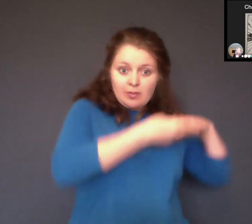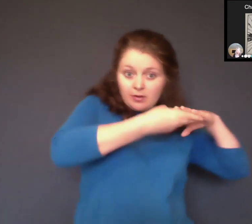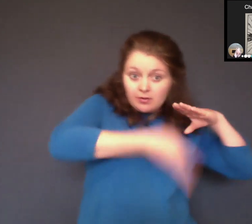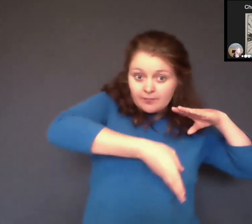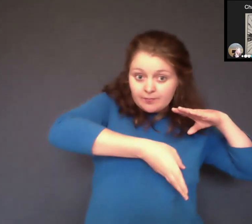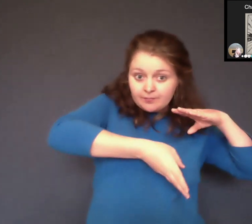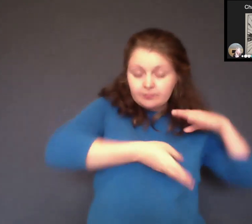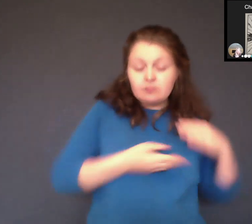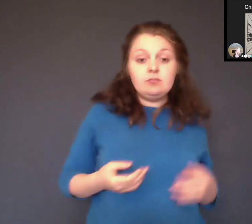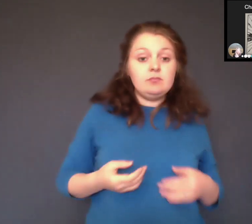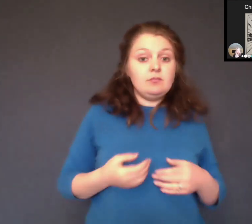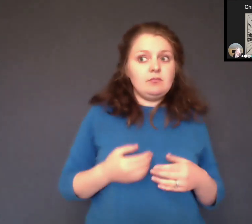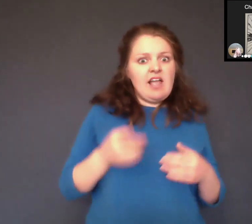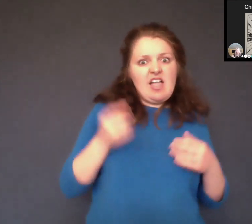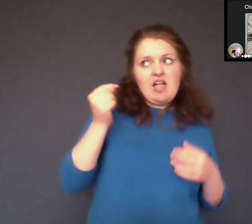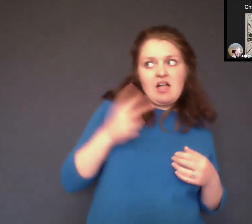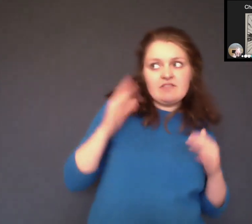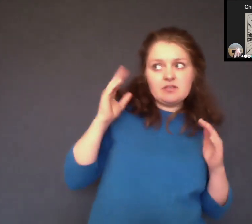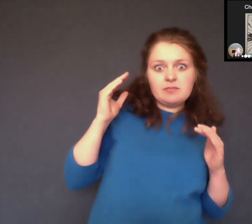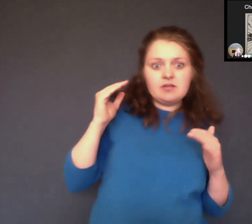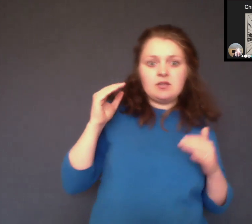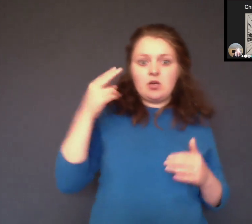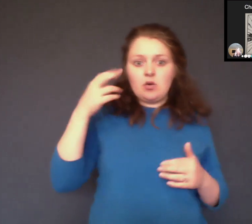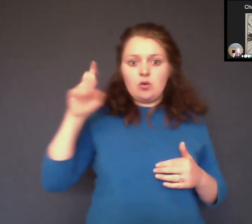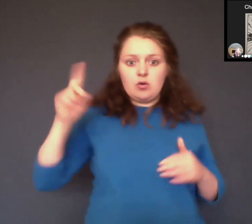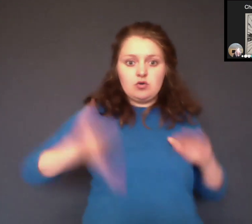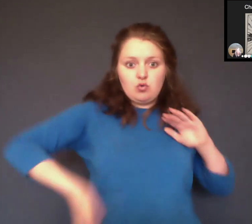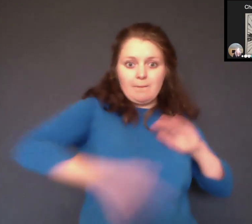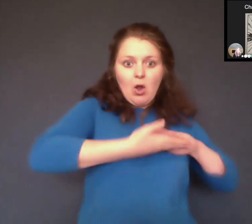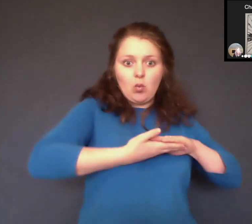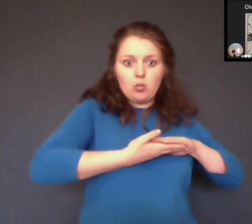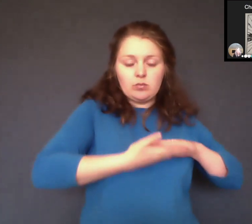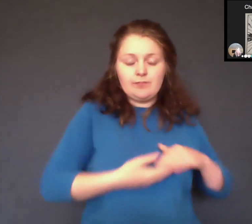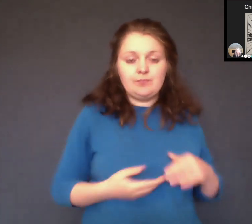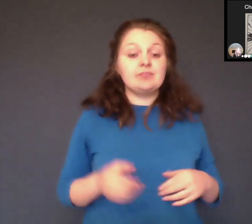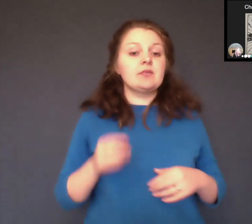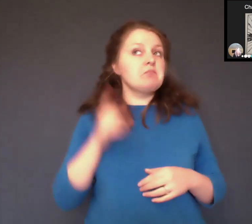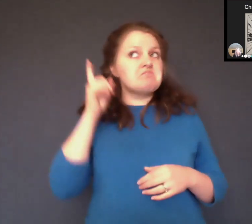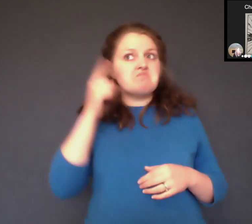to slam it shut there was no response from hood however until harvey was lowering himself down